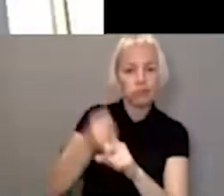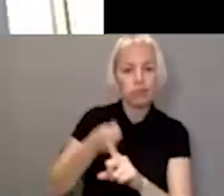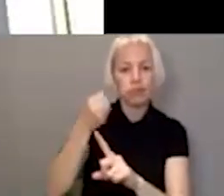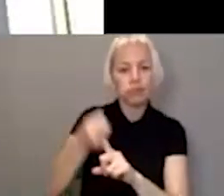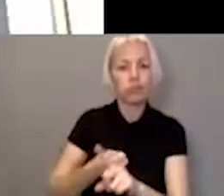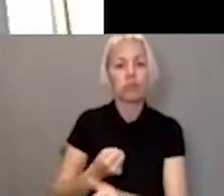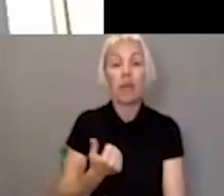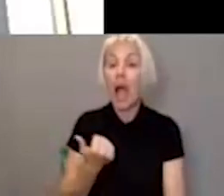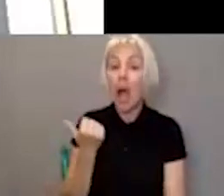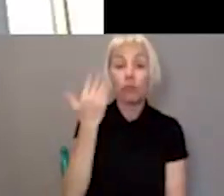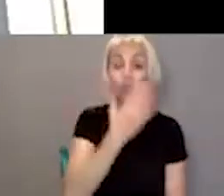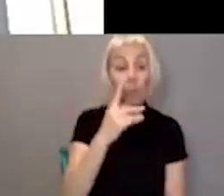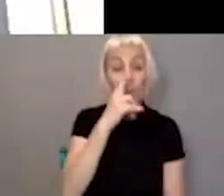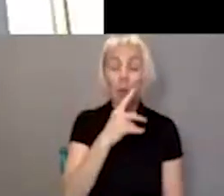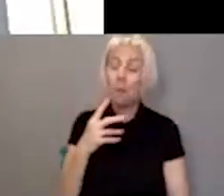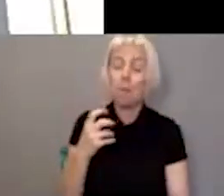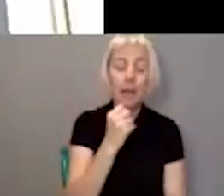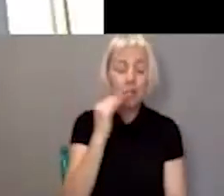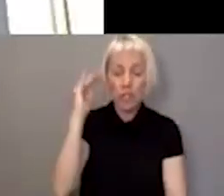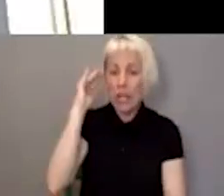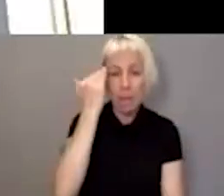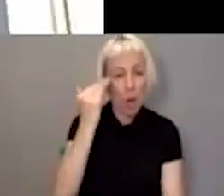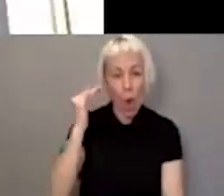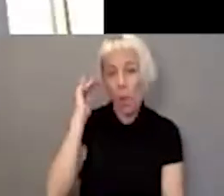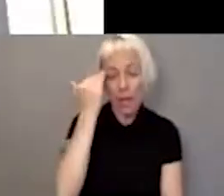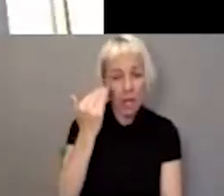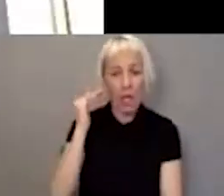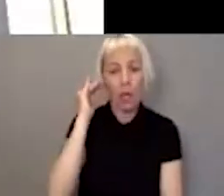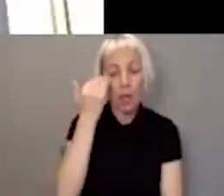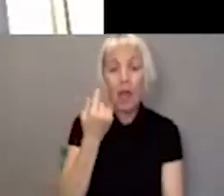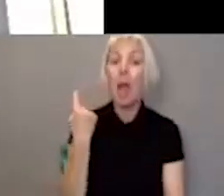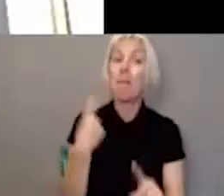bringing other people along with us is the other part of that. We cannot do this on our